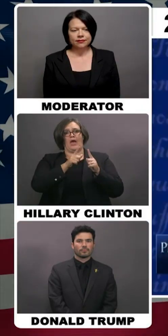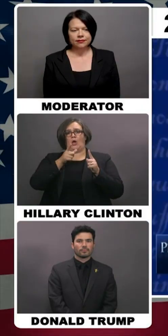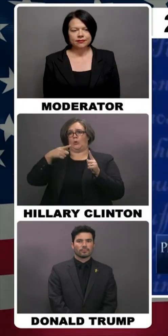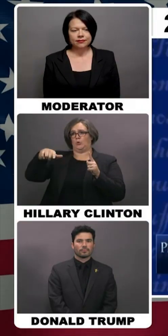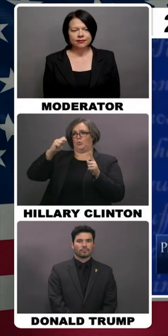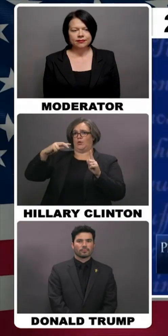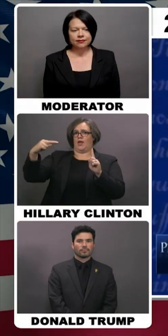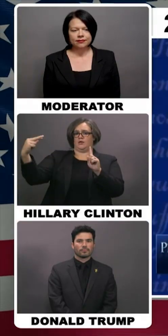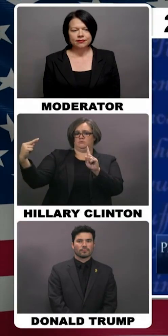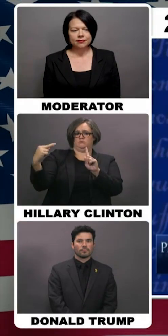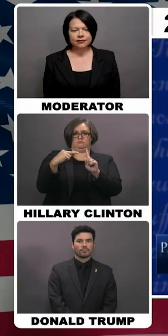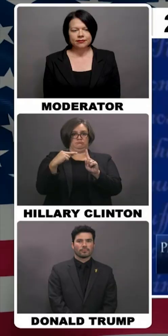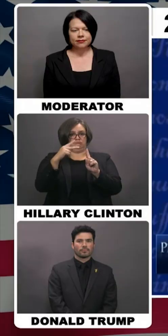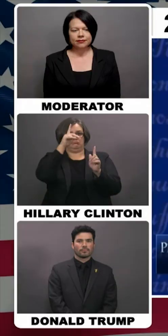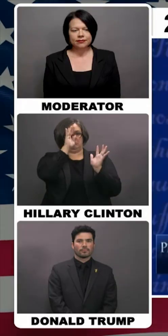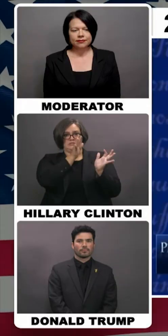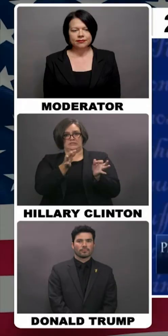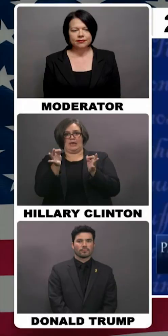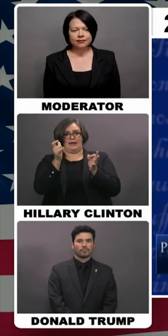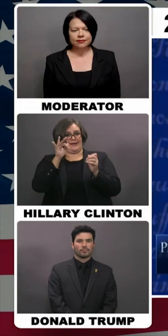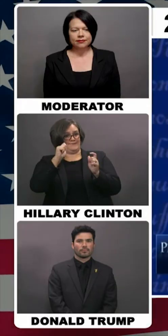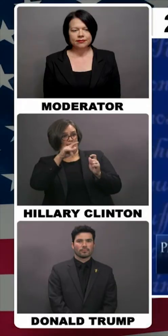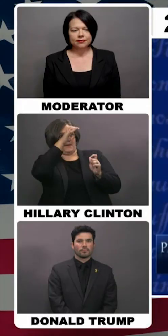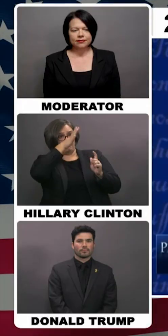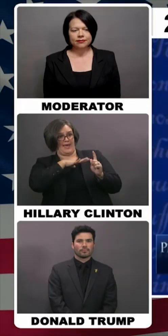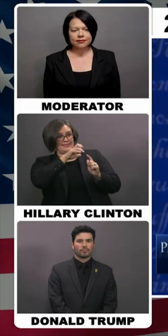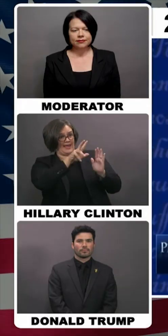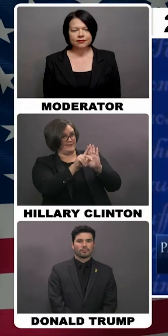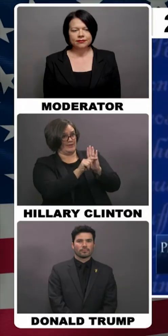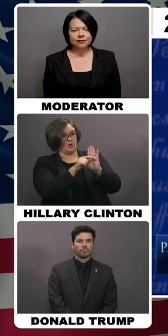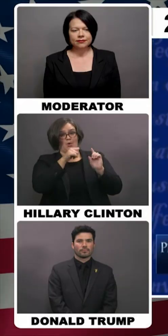about whether or not the man in the video or the man on the stage respects women.